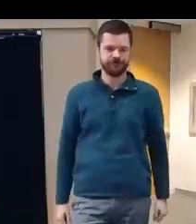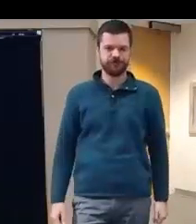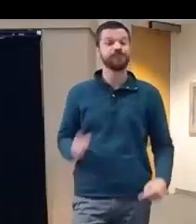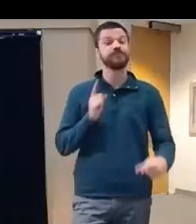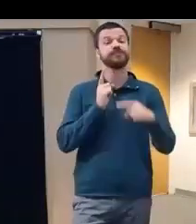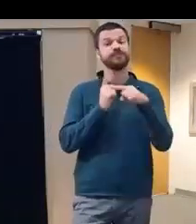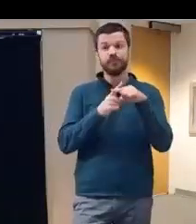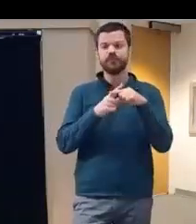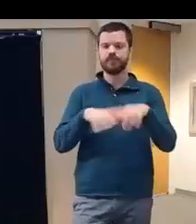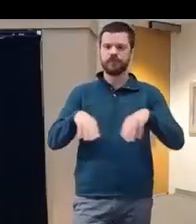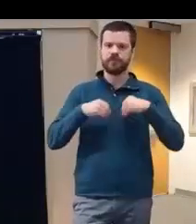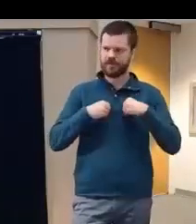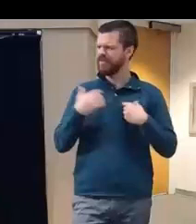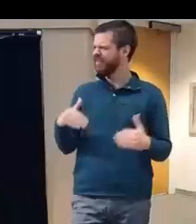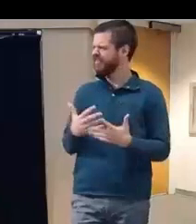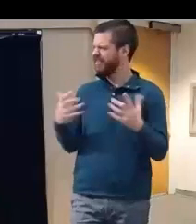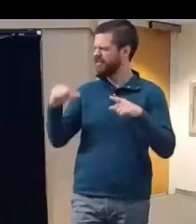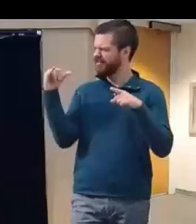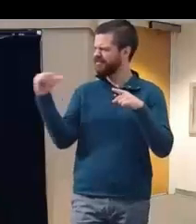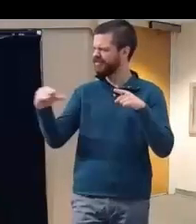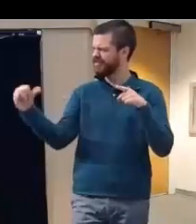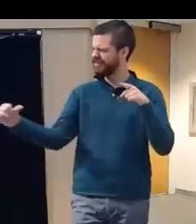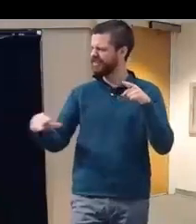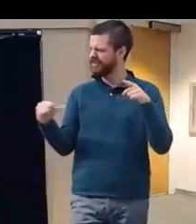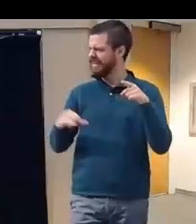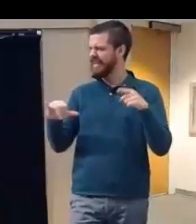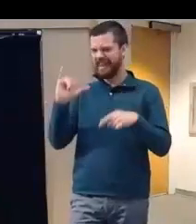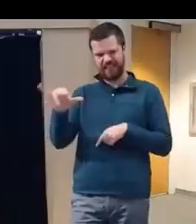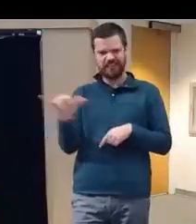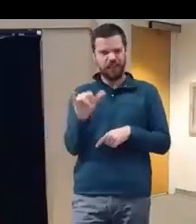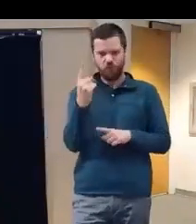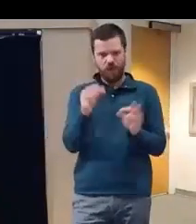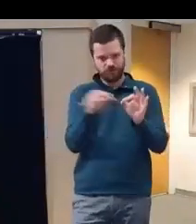Embrace values this is a lot of words so many it's like one sentence it's like so many words